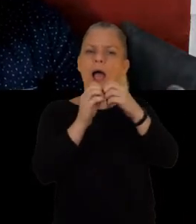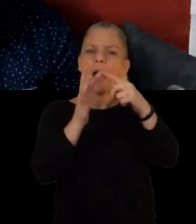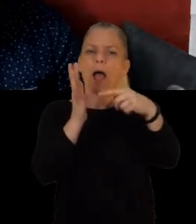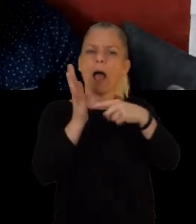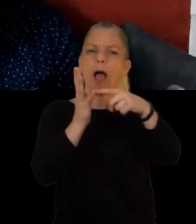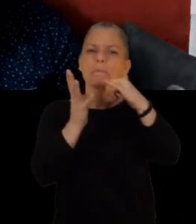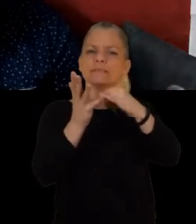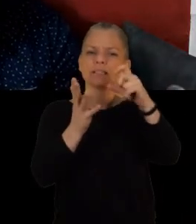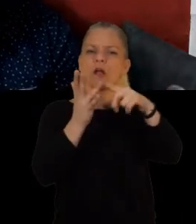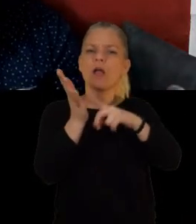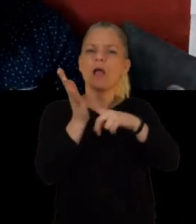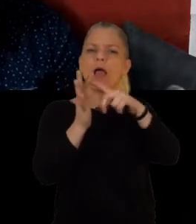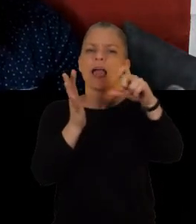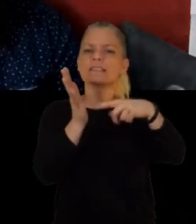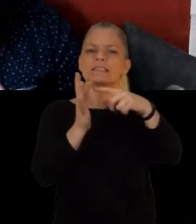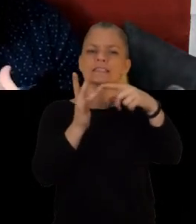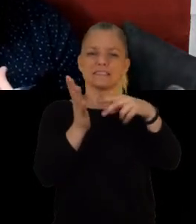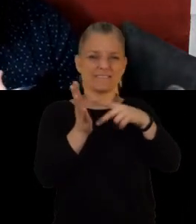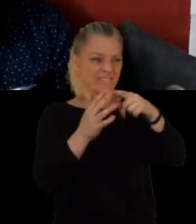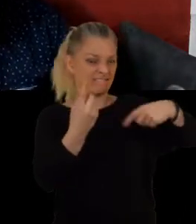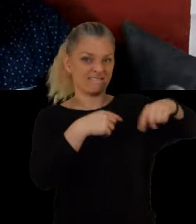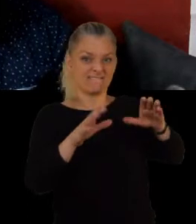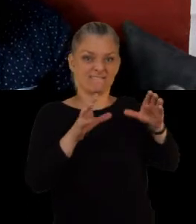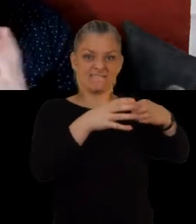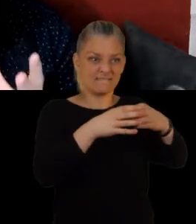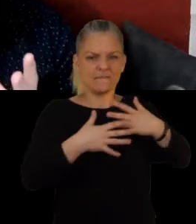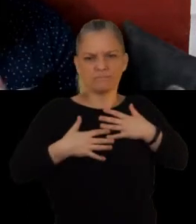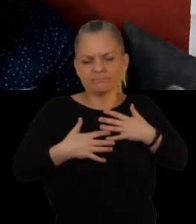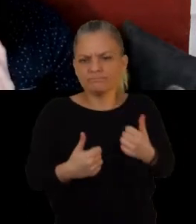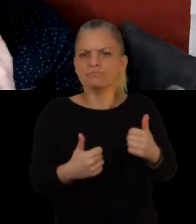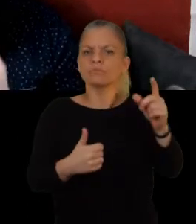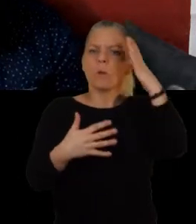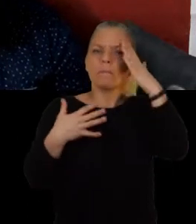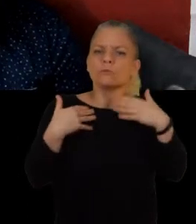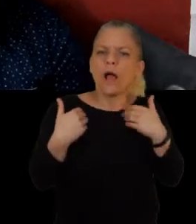called Habitus Collective and we are a group of people who are really passionate about making